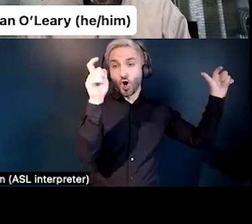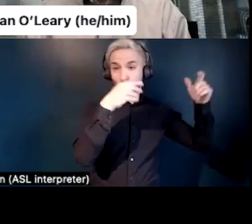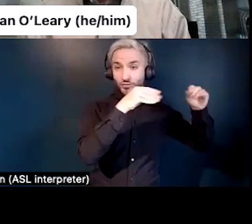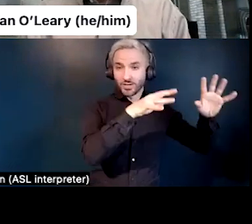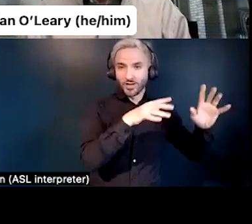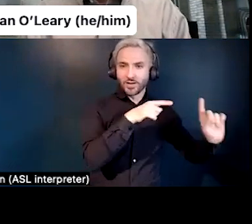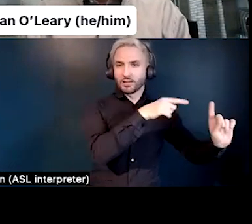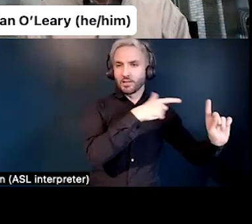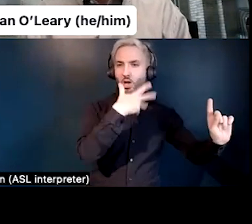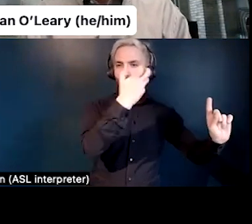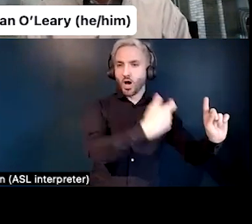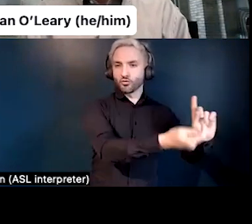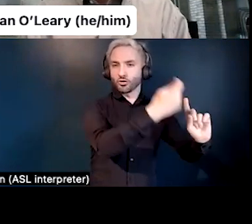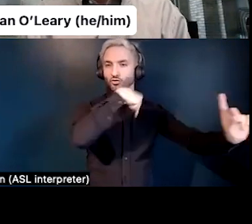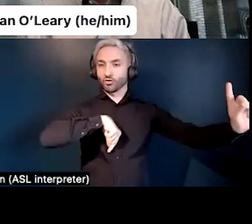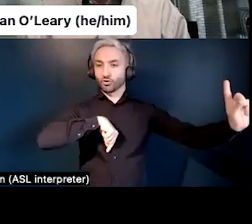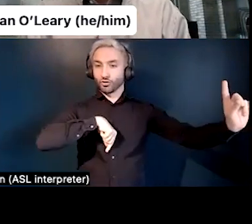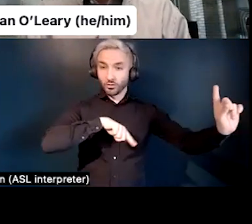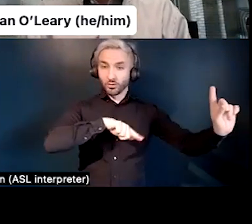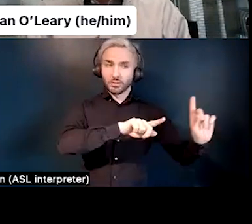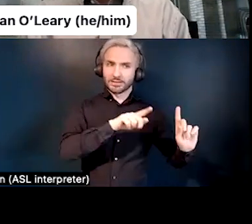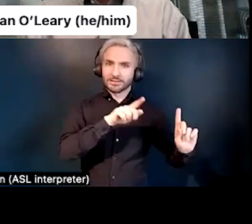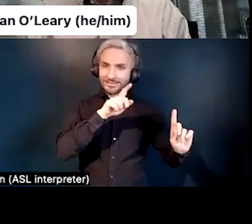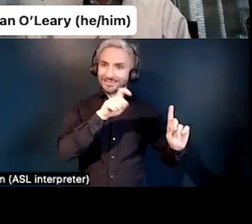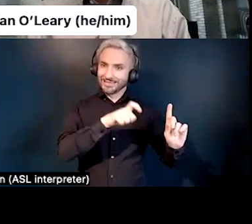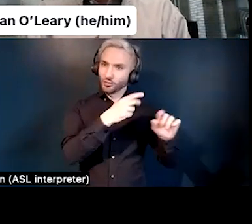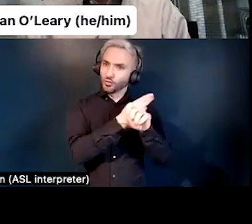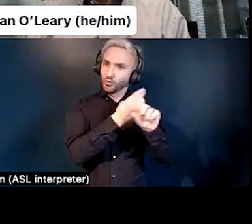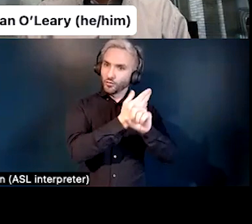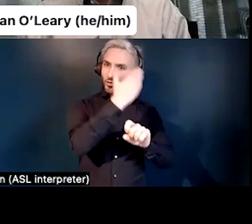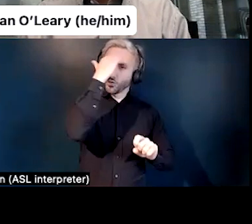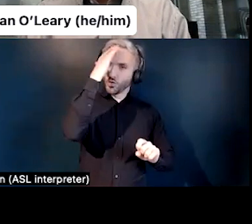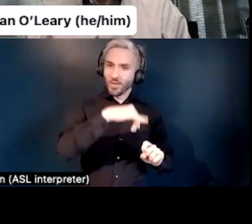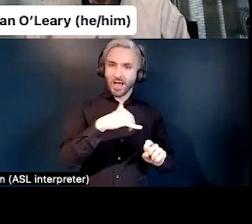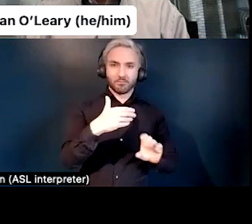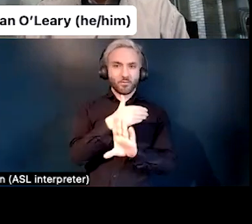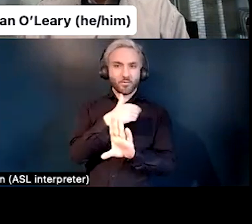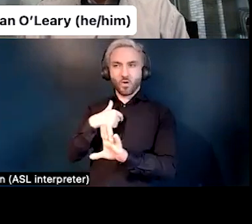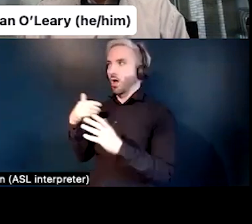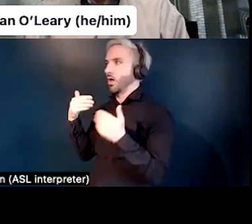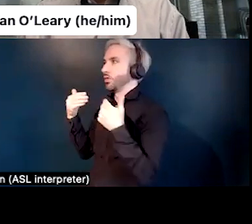it's really useful to know that before you decide to go out and print 3,000. And